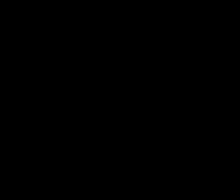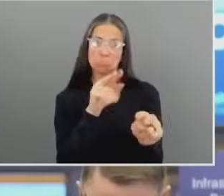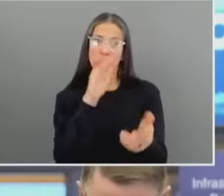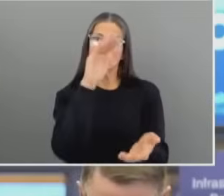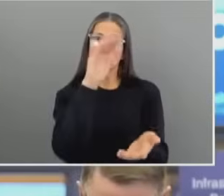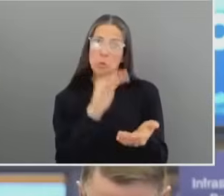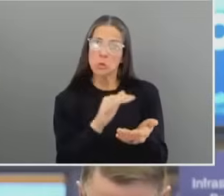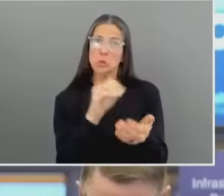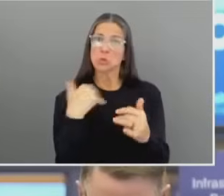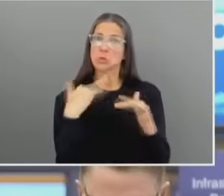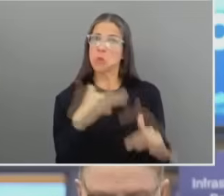GOVERNOR BESHEAR.